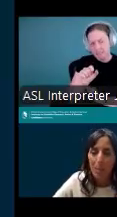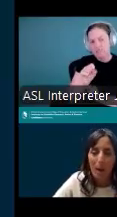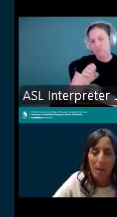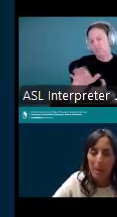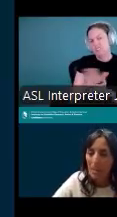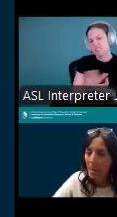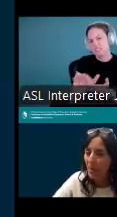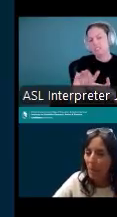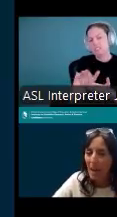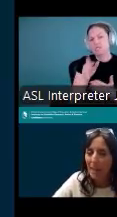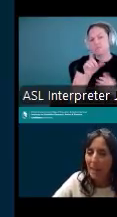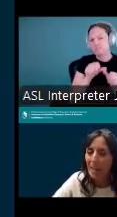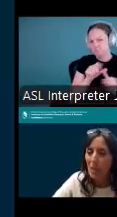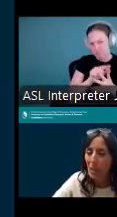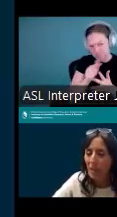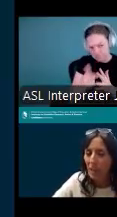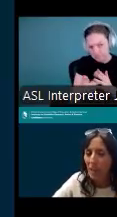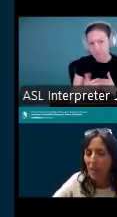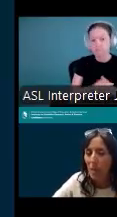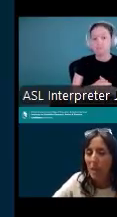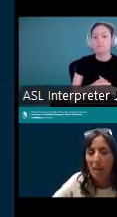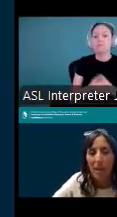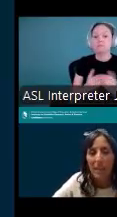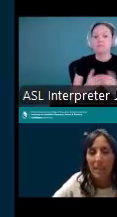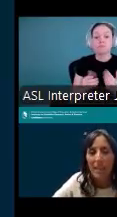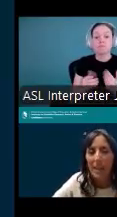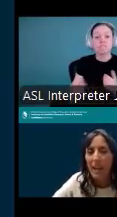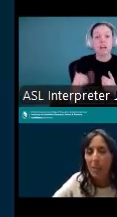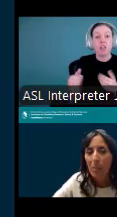problems of practice, whatever you guys want to call it, where